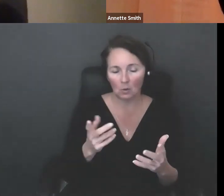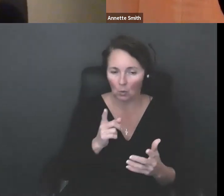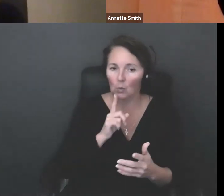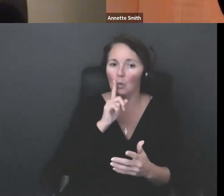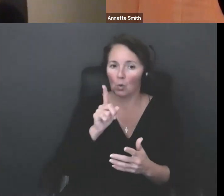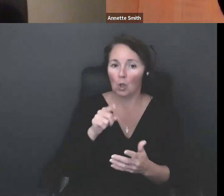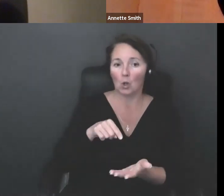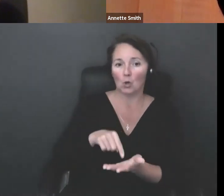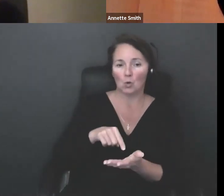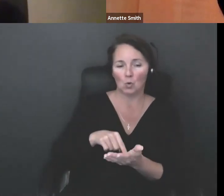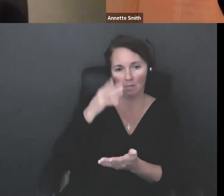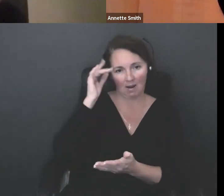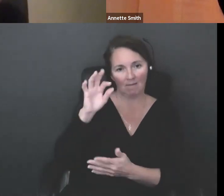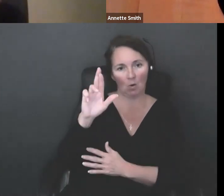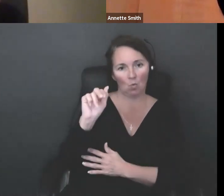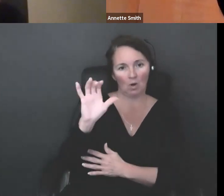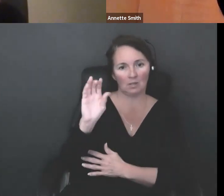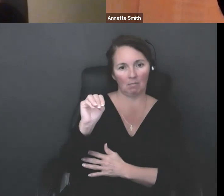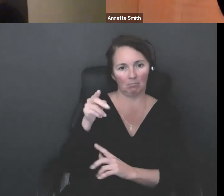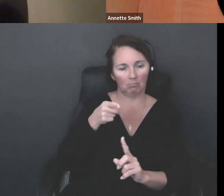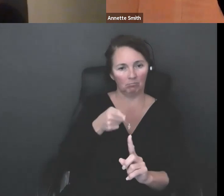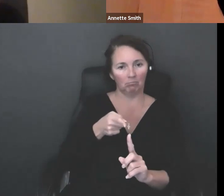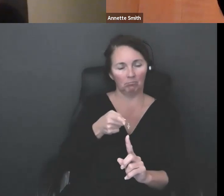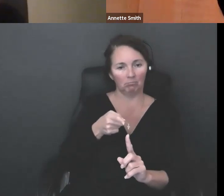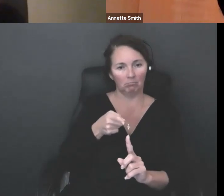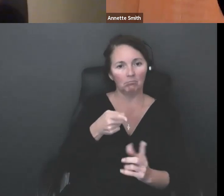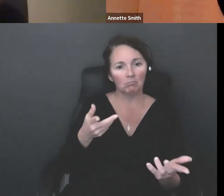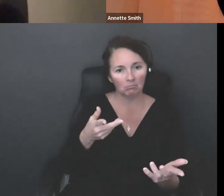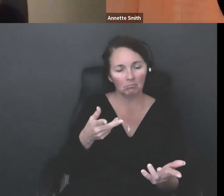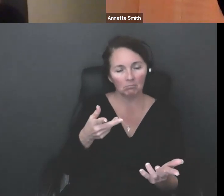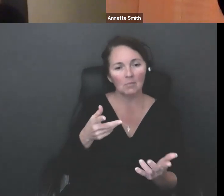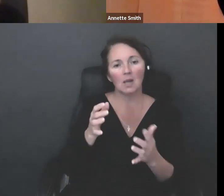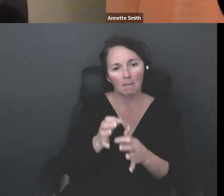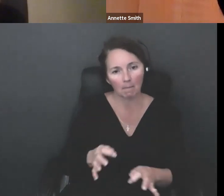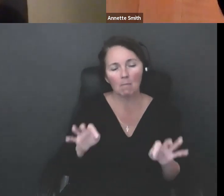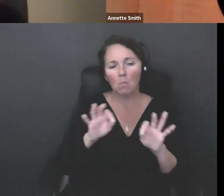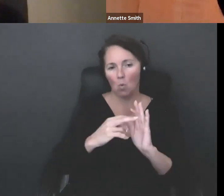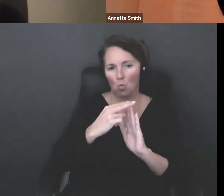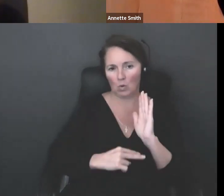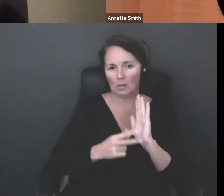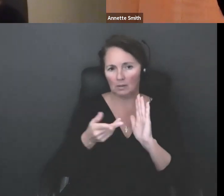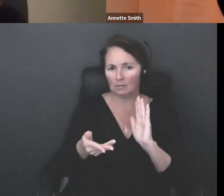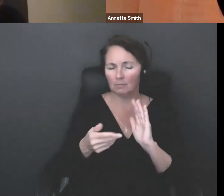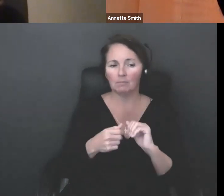weight for the past several hundred years. Is really due to racism.